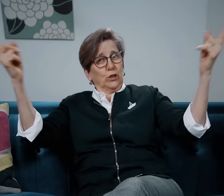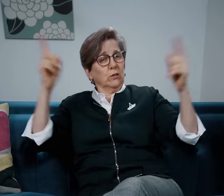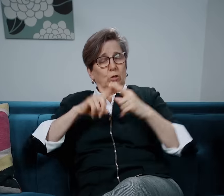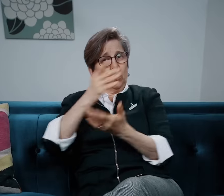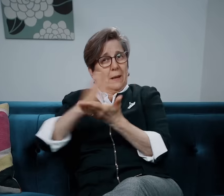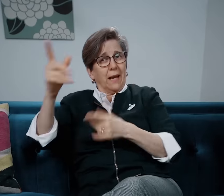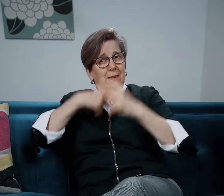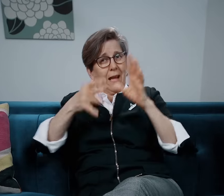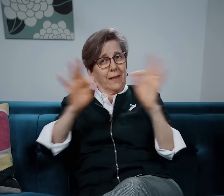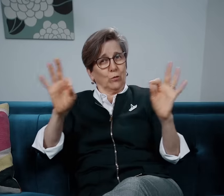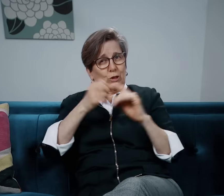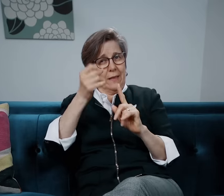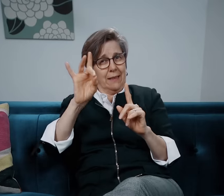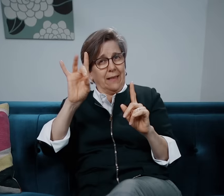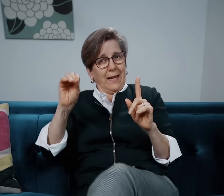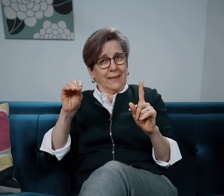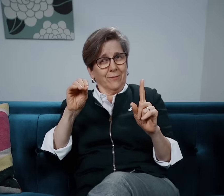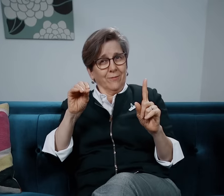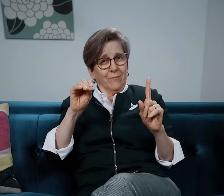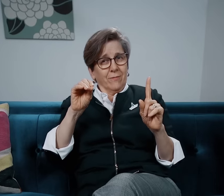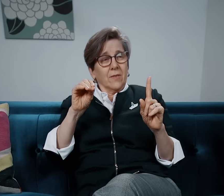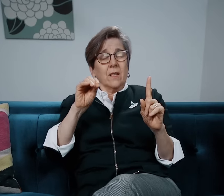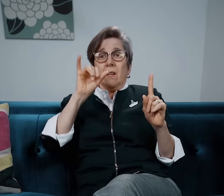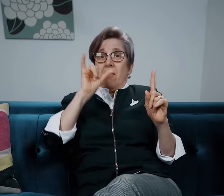the declaration that spoke to banning sign language back in the 1880s.